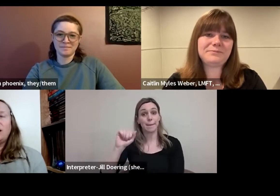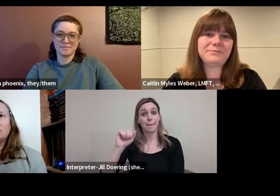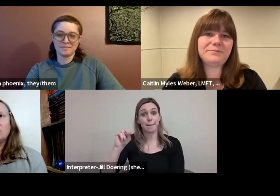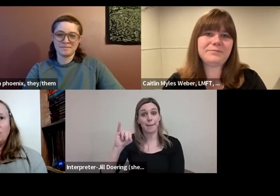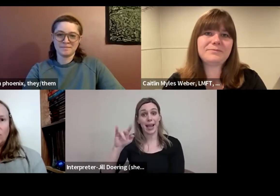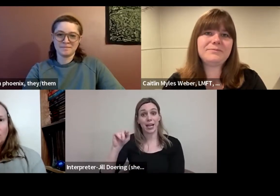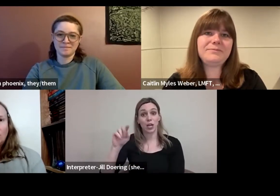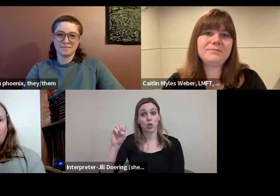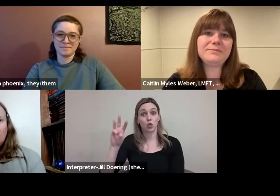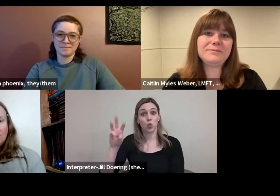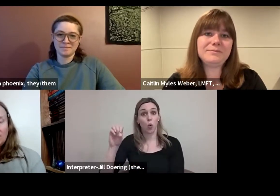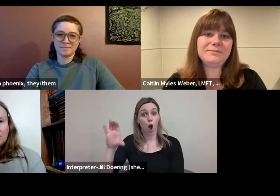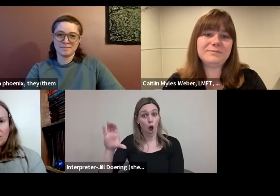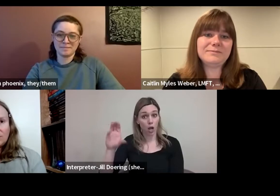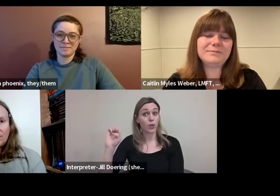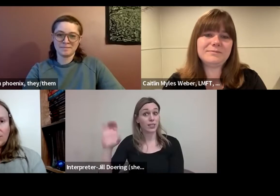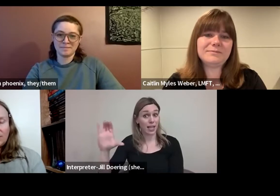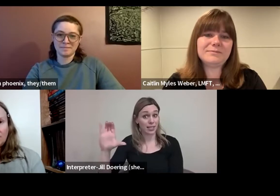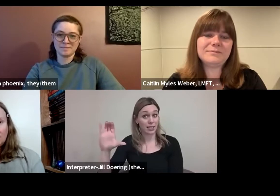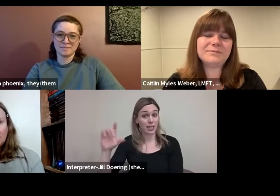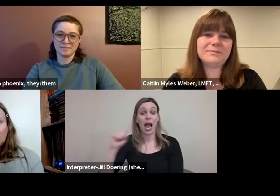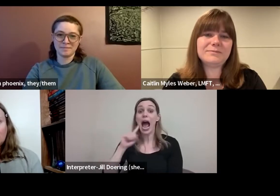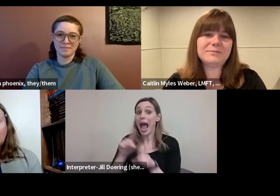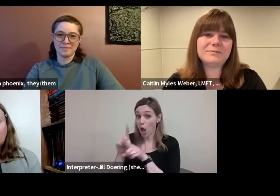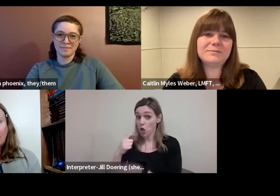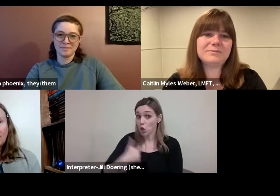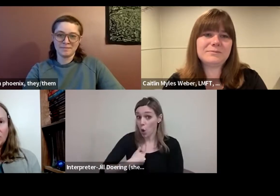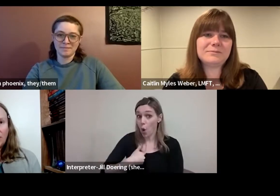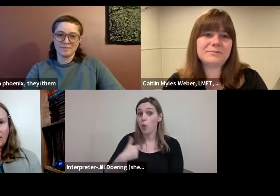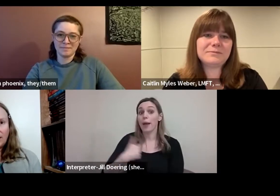I also own my own business, Transformative Services where I provide training